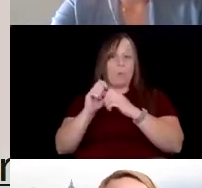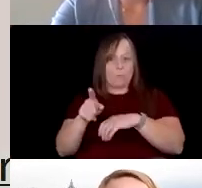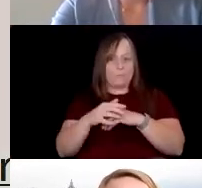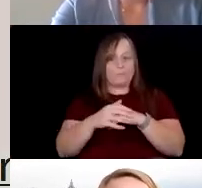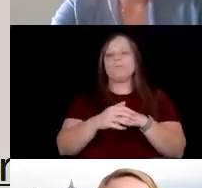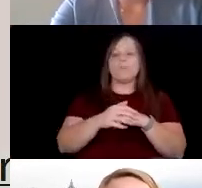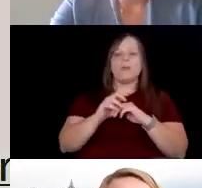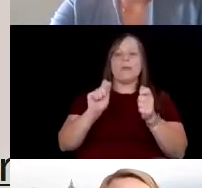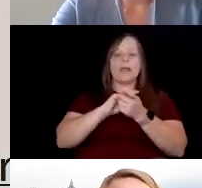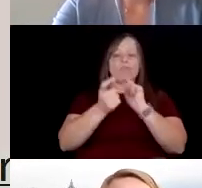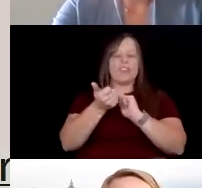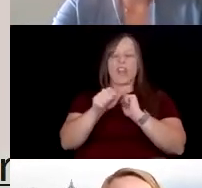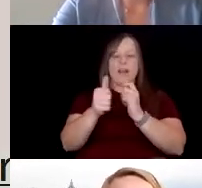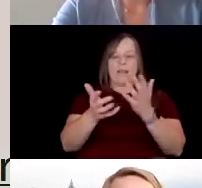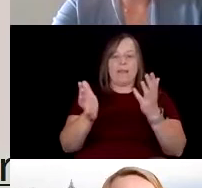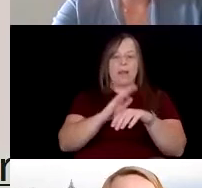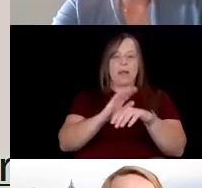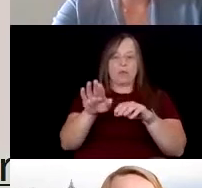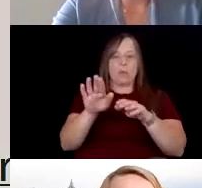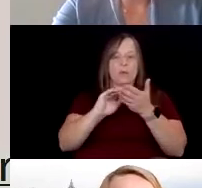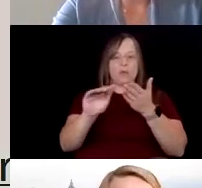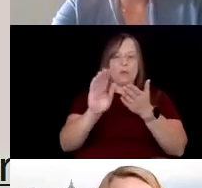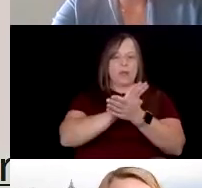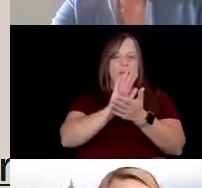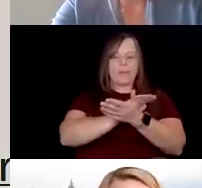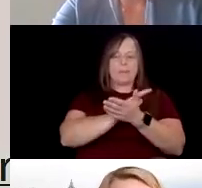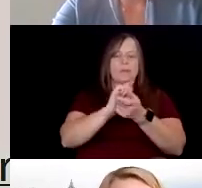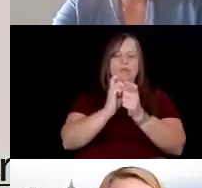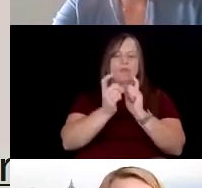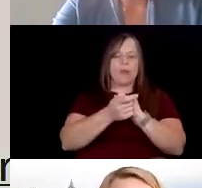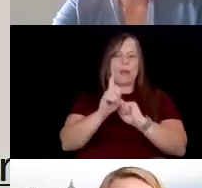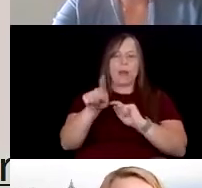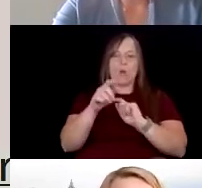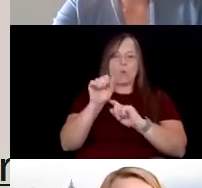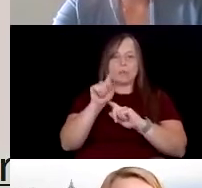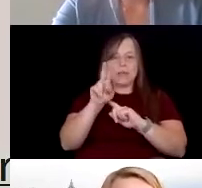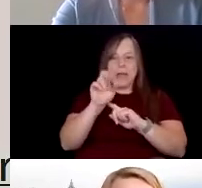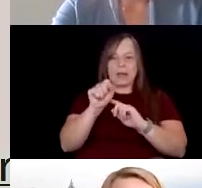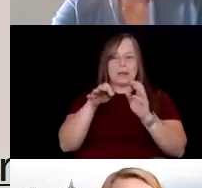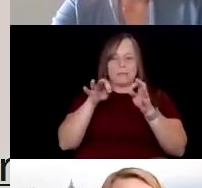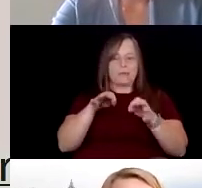They can change anything on your discharge documents. They can change not just your status, your narrative reason.